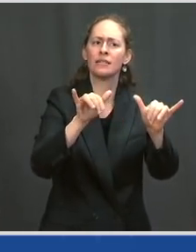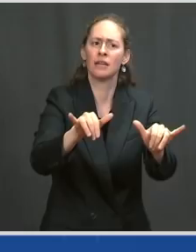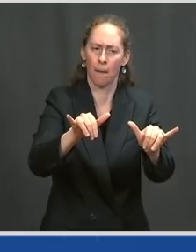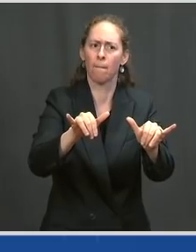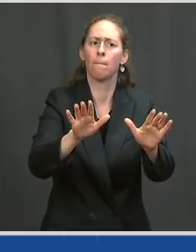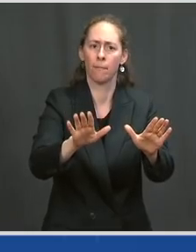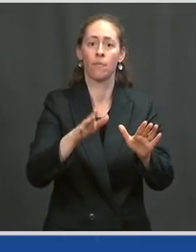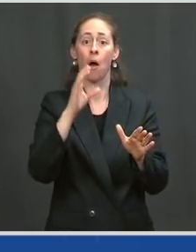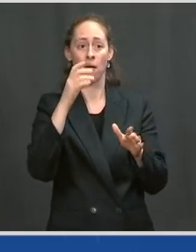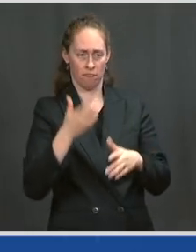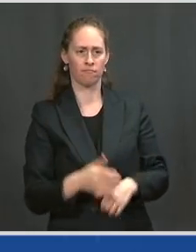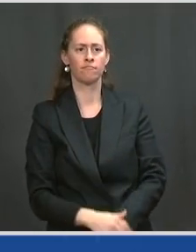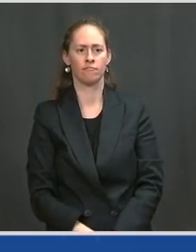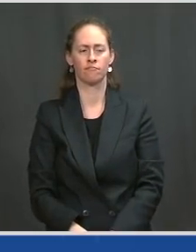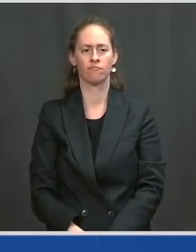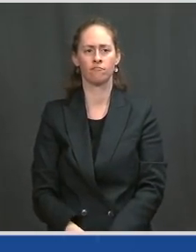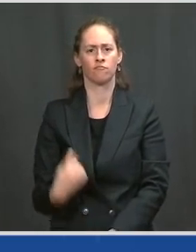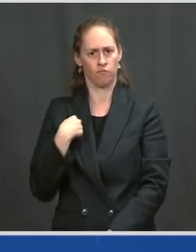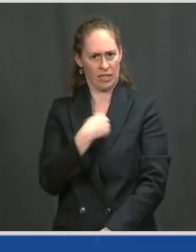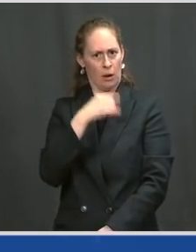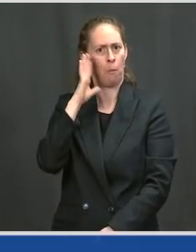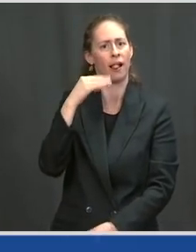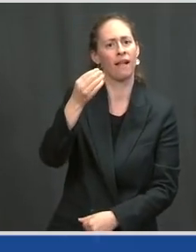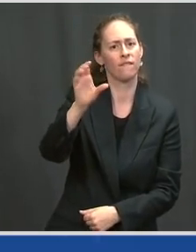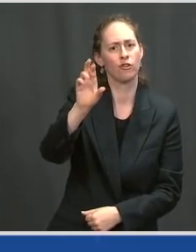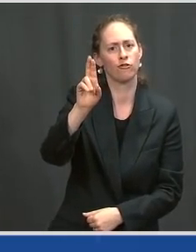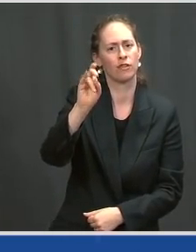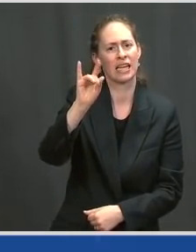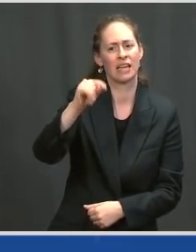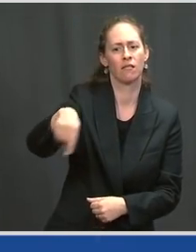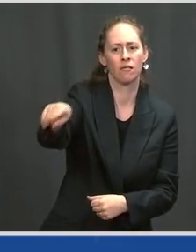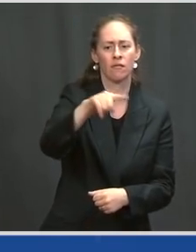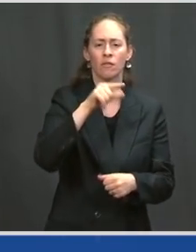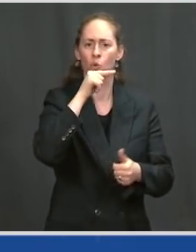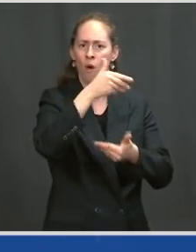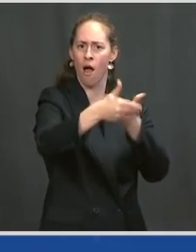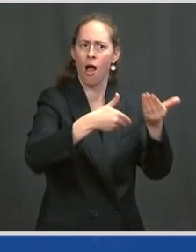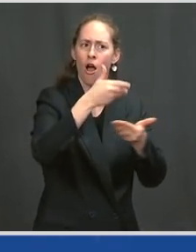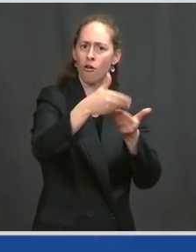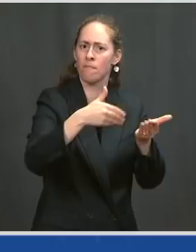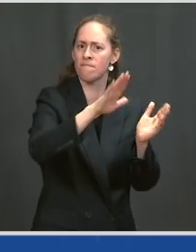Fourth, we're going to provide real help for people struggling with the challenge of childcare,